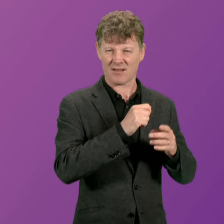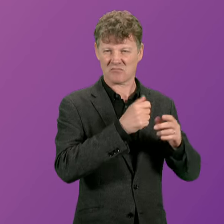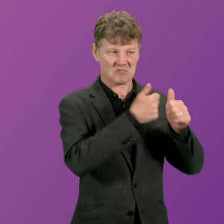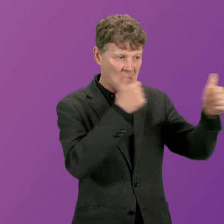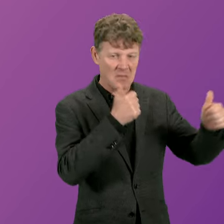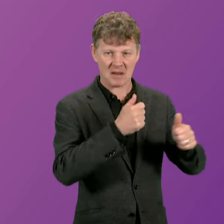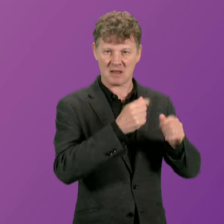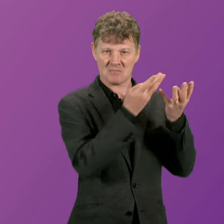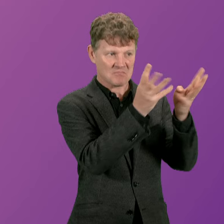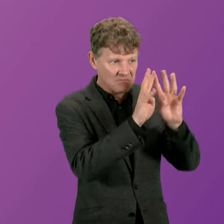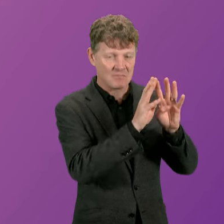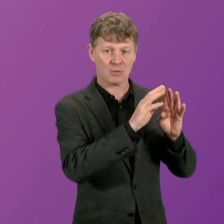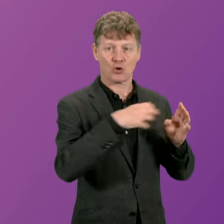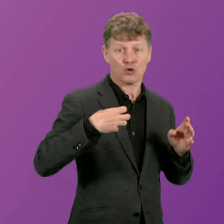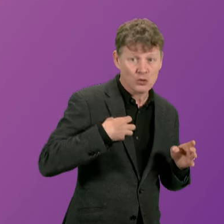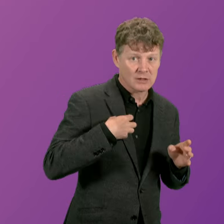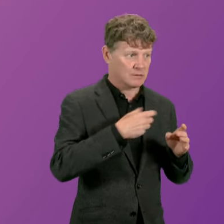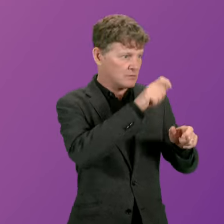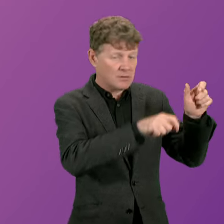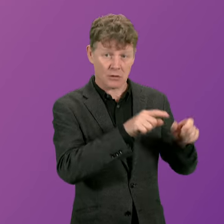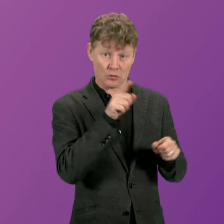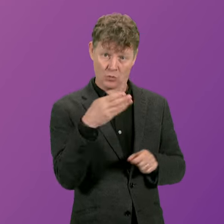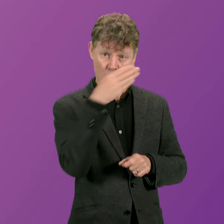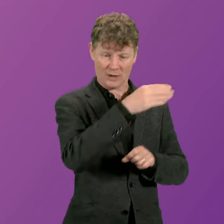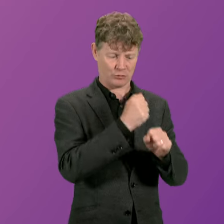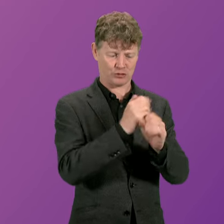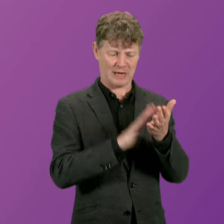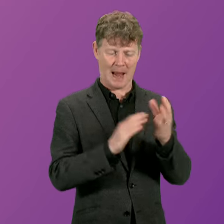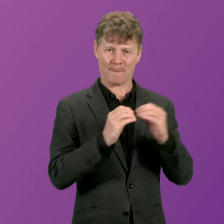Minister’s attendance at the summit organised by the GMB union last week?